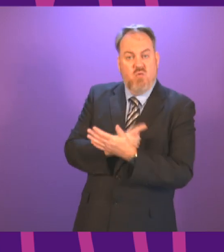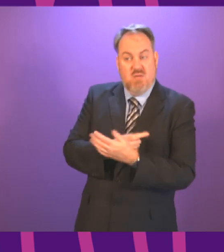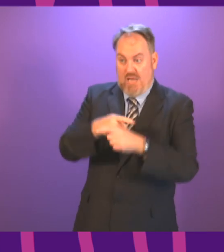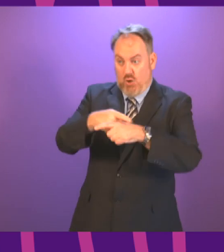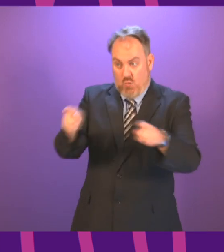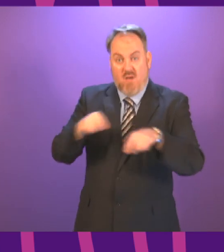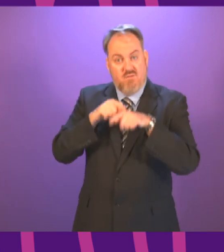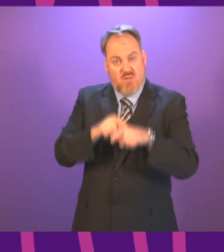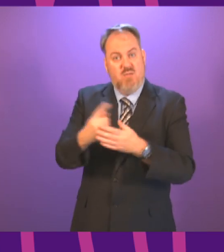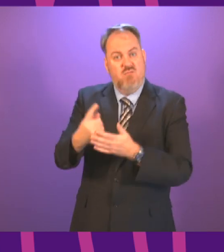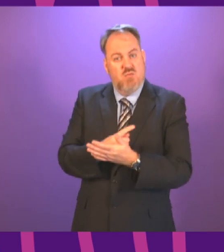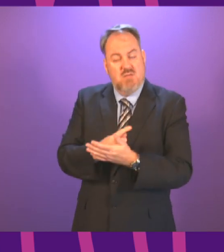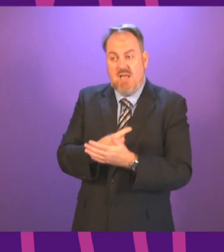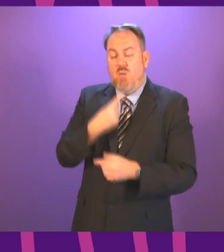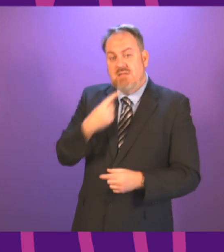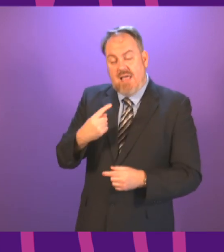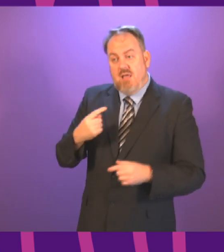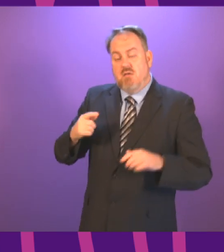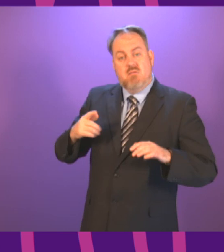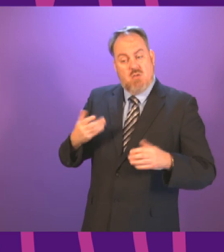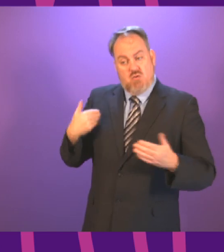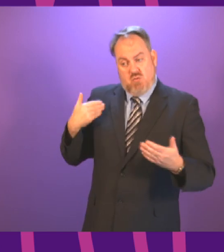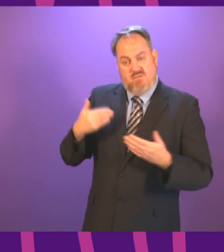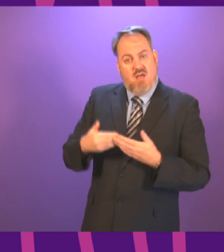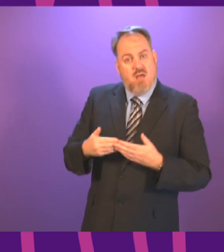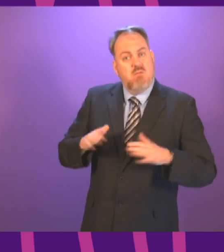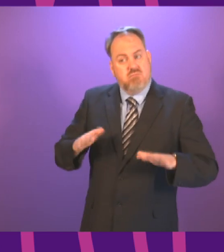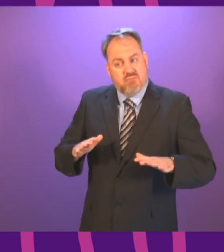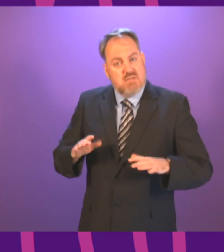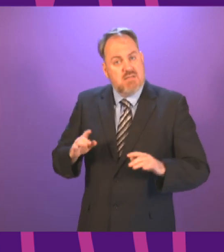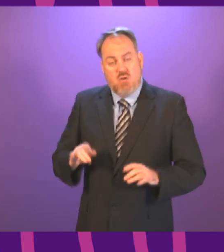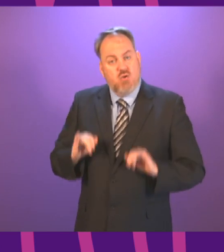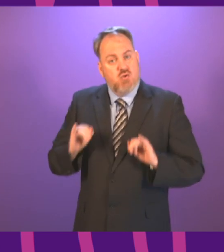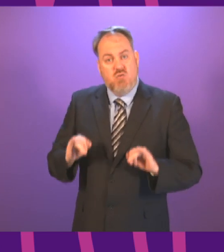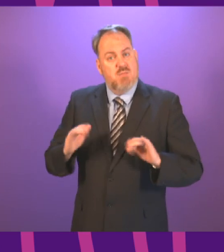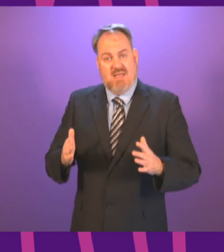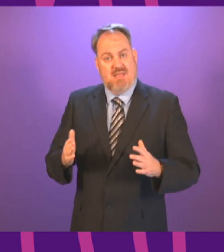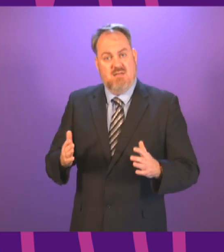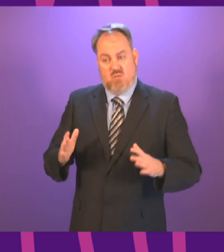people around the country, we are in a relatively—I stress that word—better position as we go